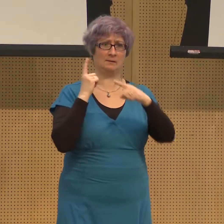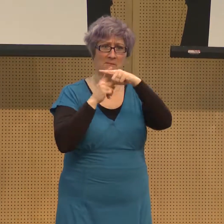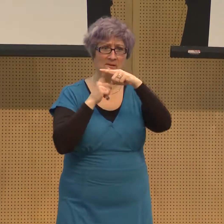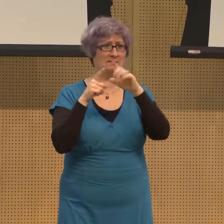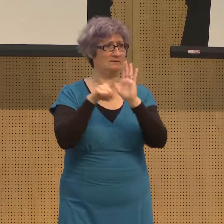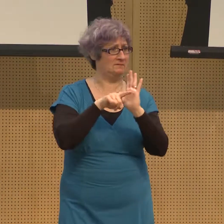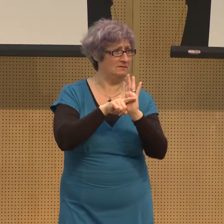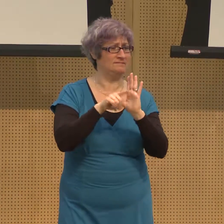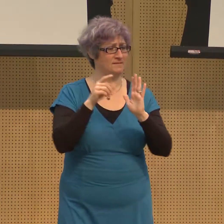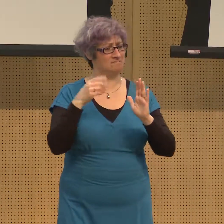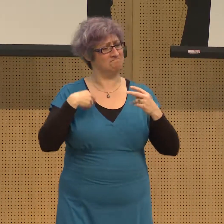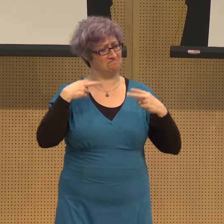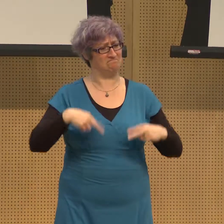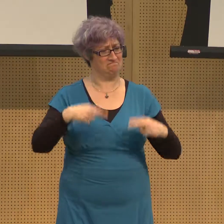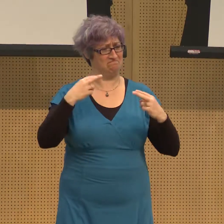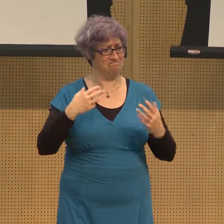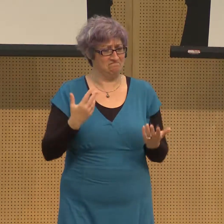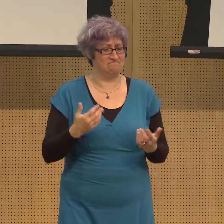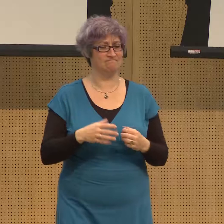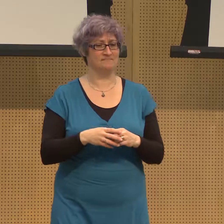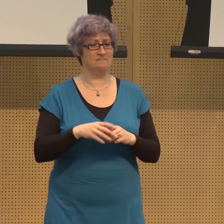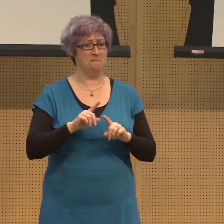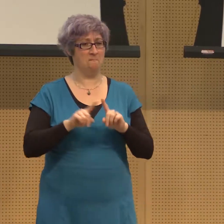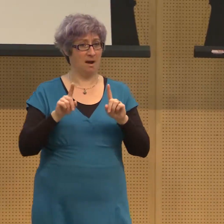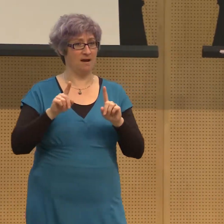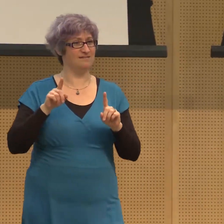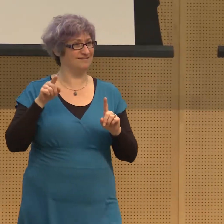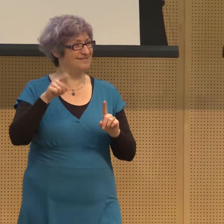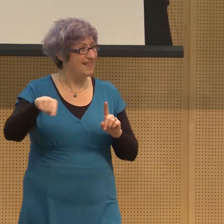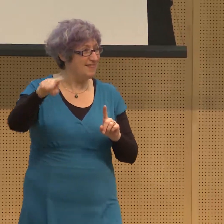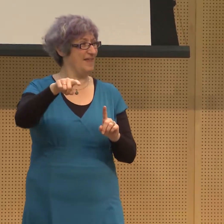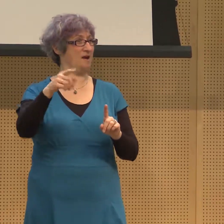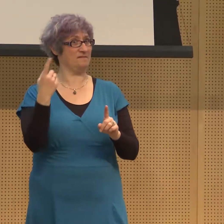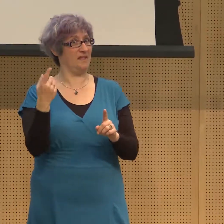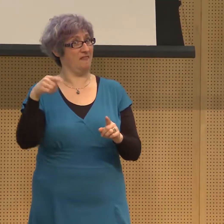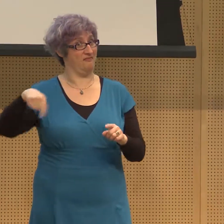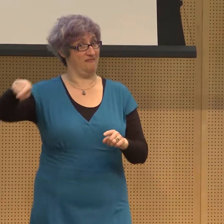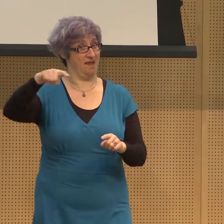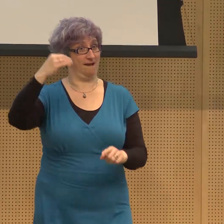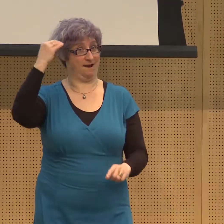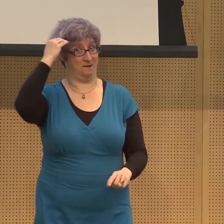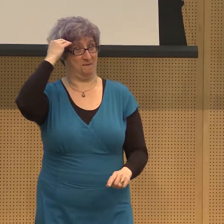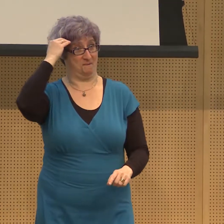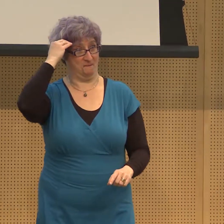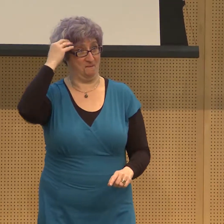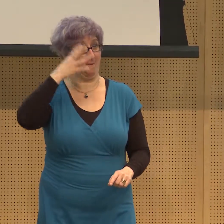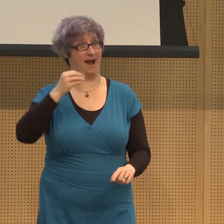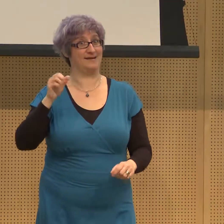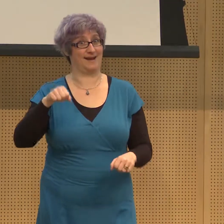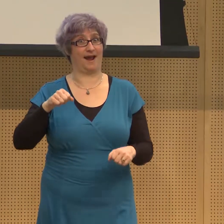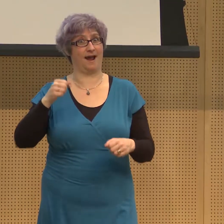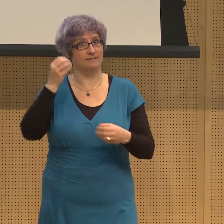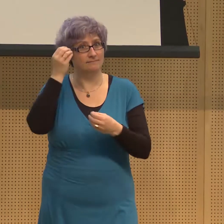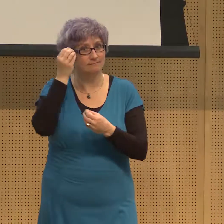because I can tell them about who I am and what I think of myself, but they're the people that really know